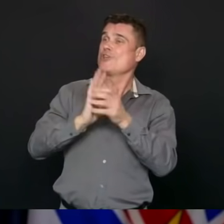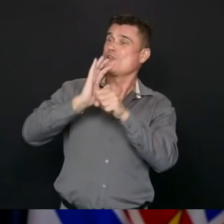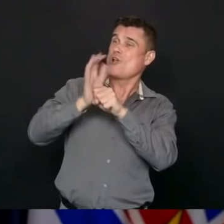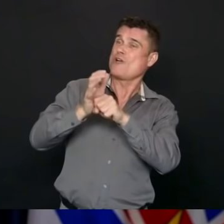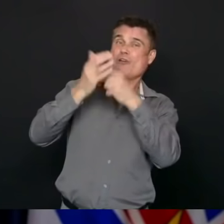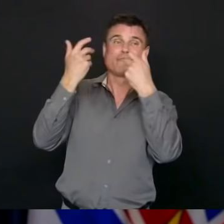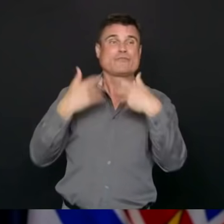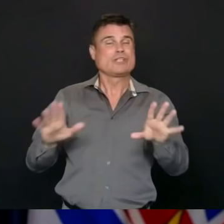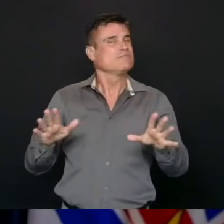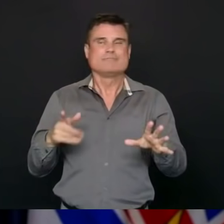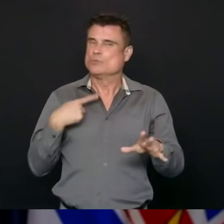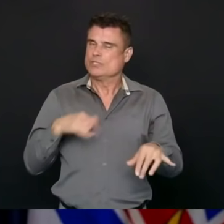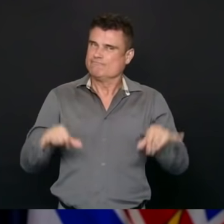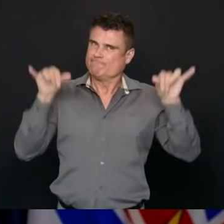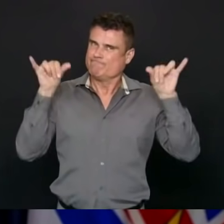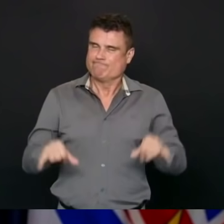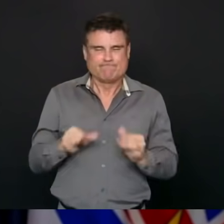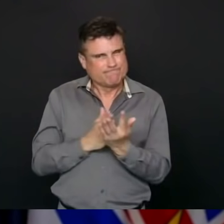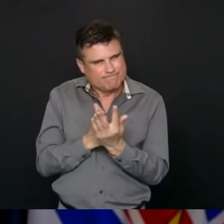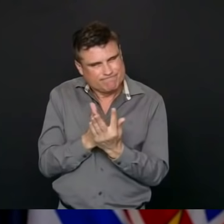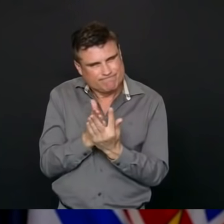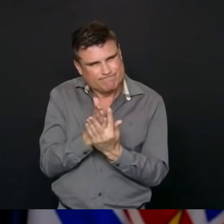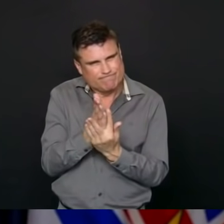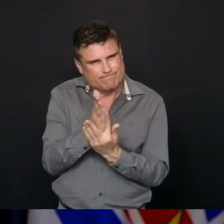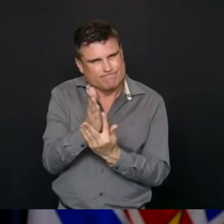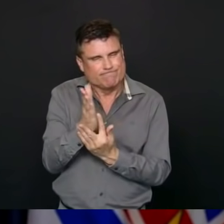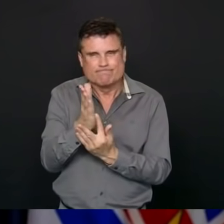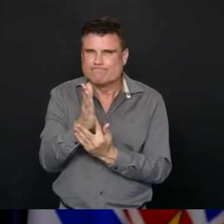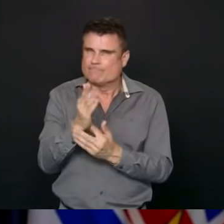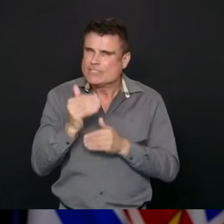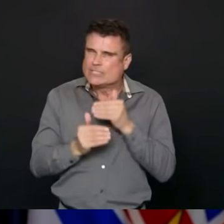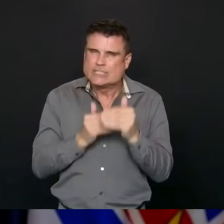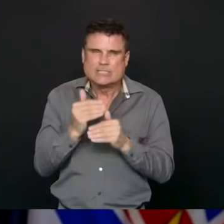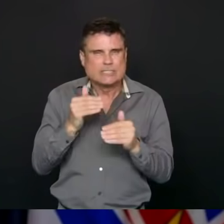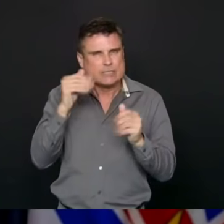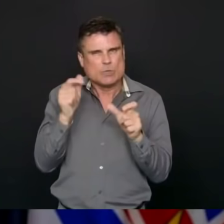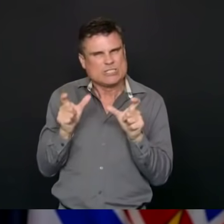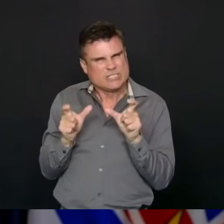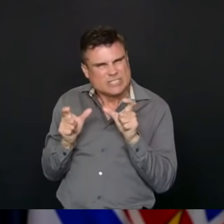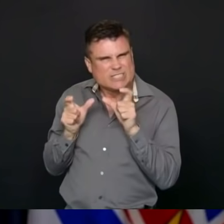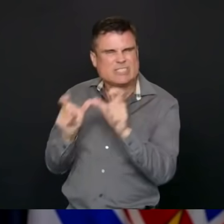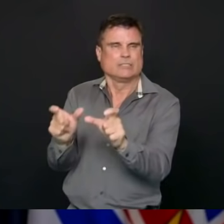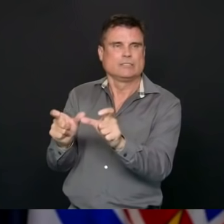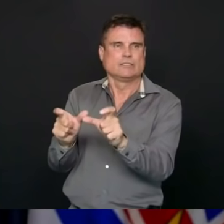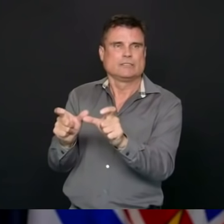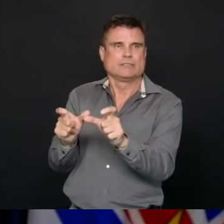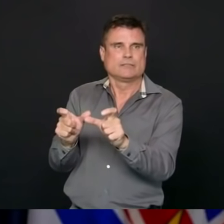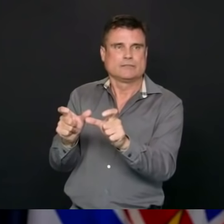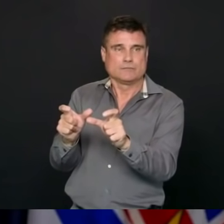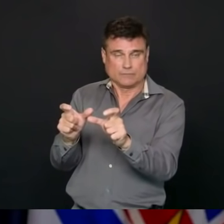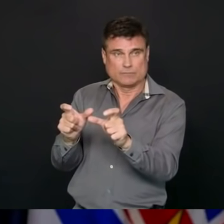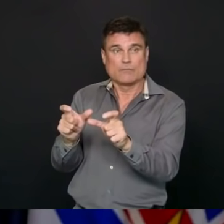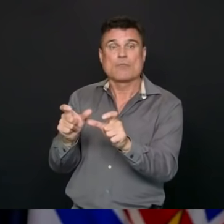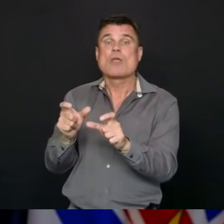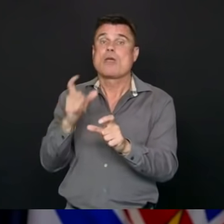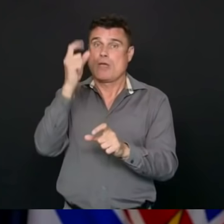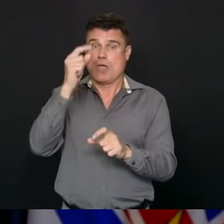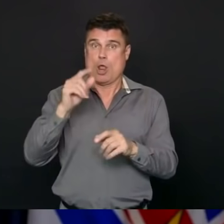we hope we will be bringing into force, a new phase coming into force after the long weekend in May.